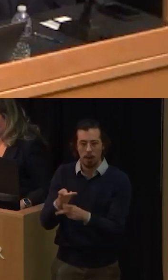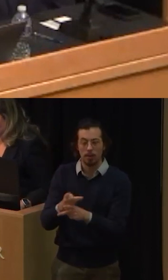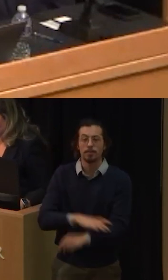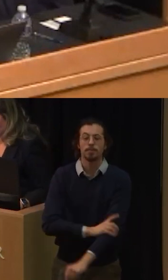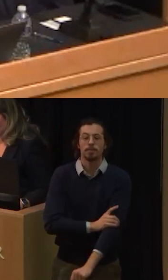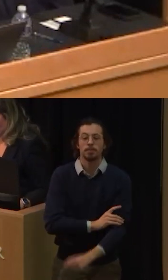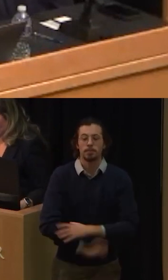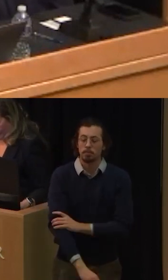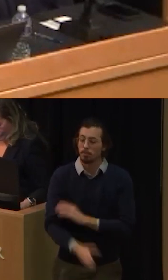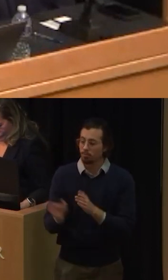who says, "You know what, man?